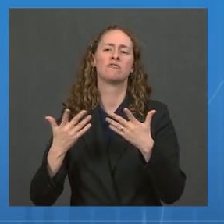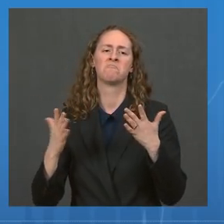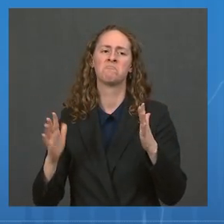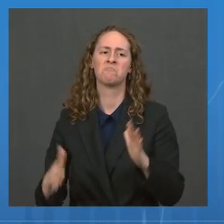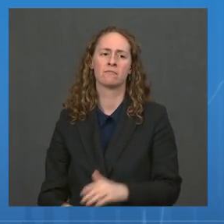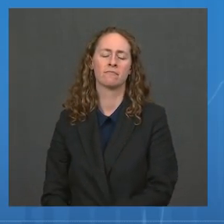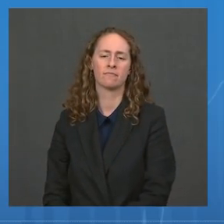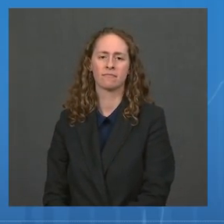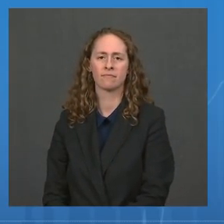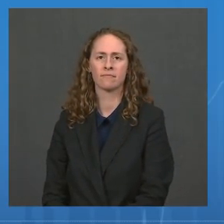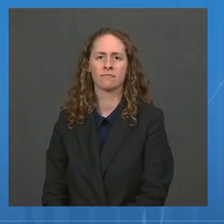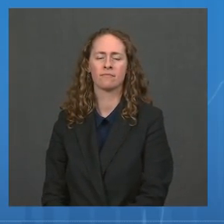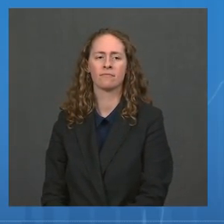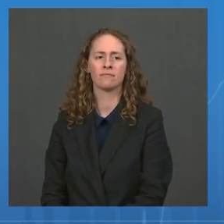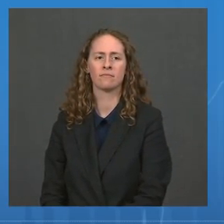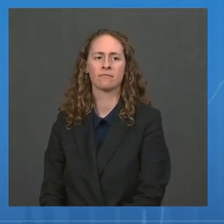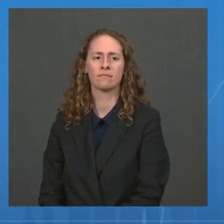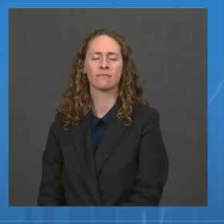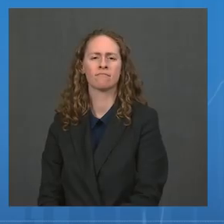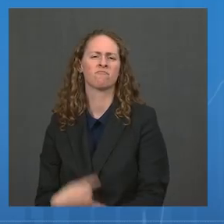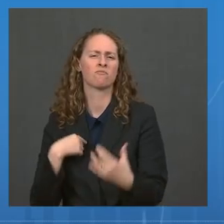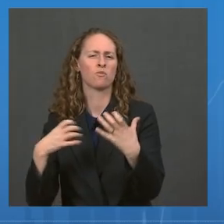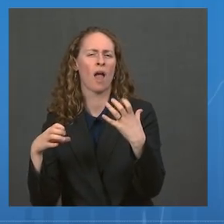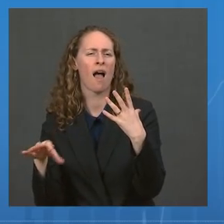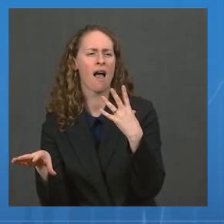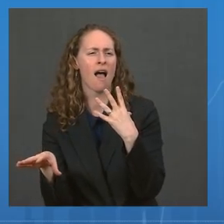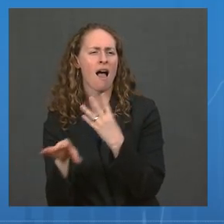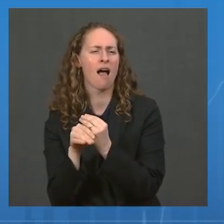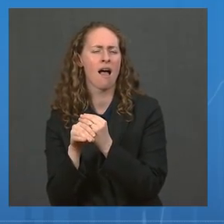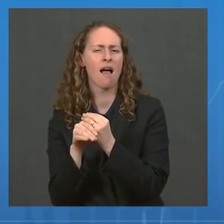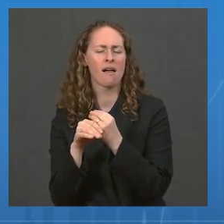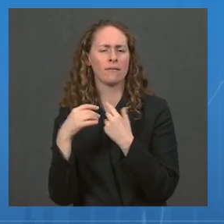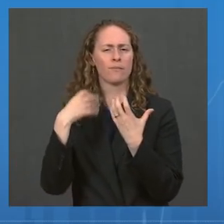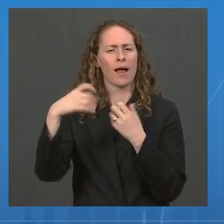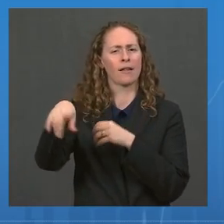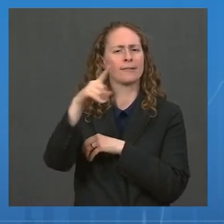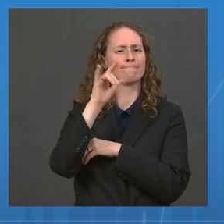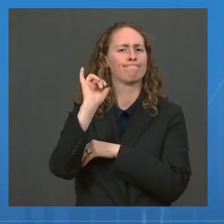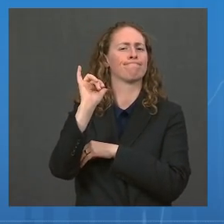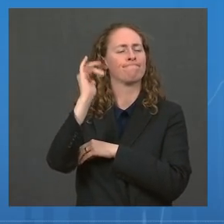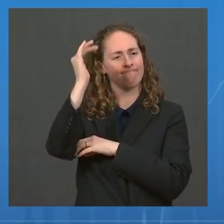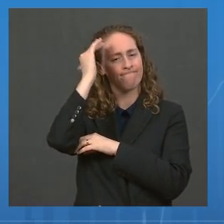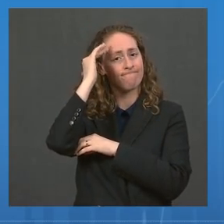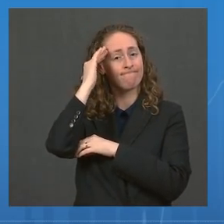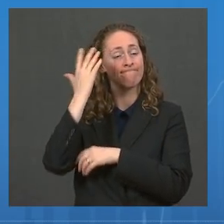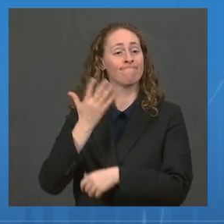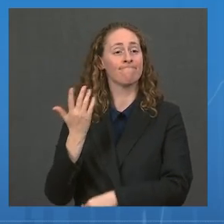Just to add to that: You know, one of the things we should realize is that the primary endpoint for the approval of the vaccine